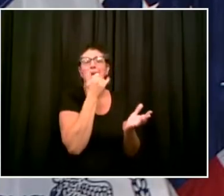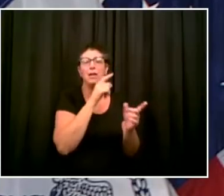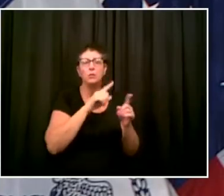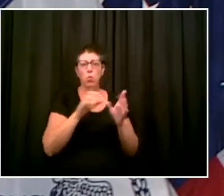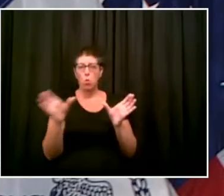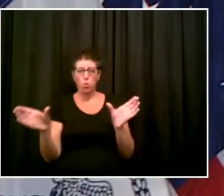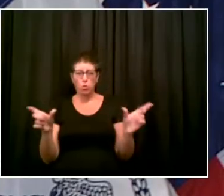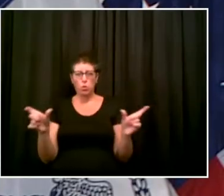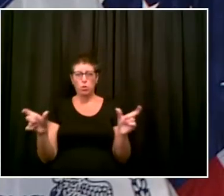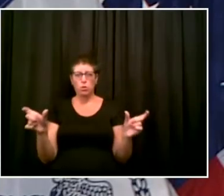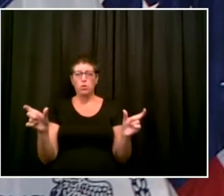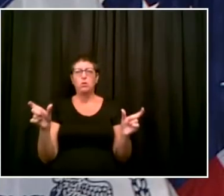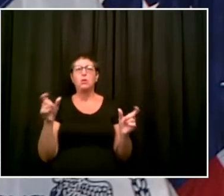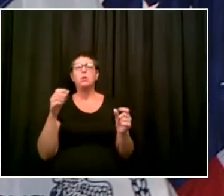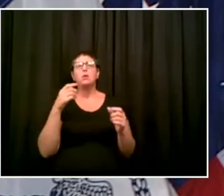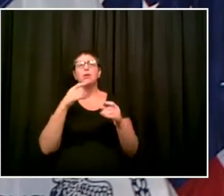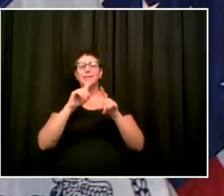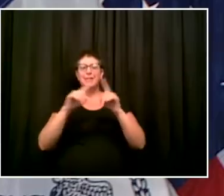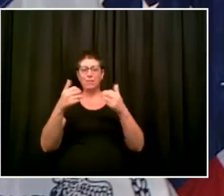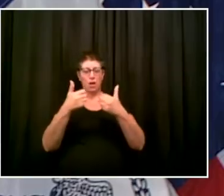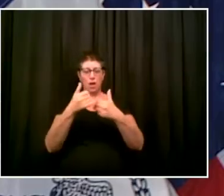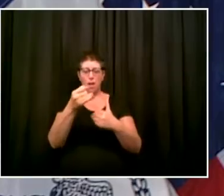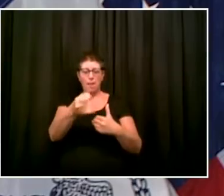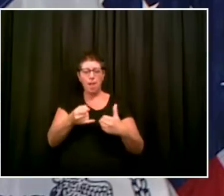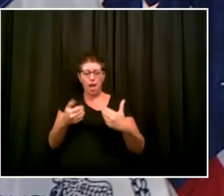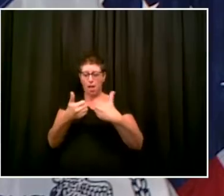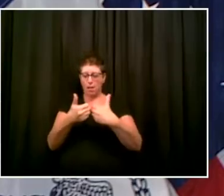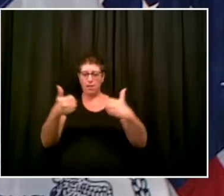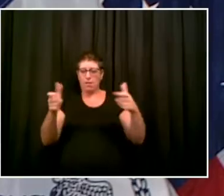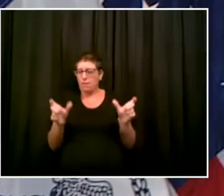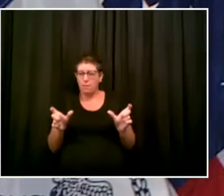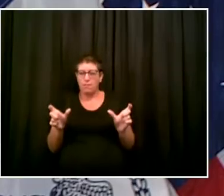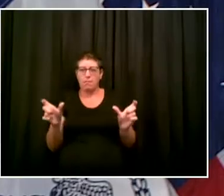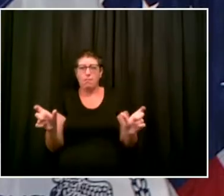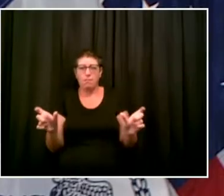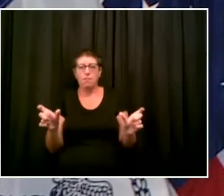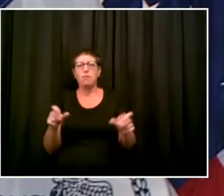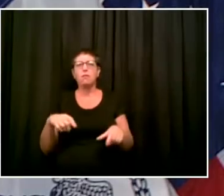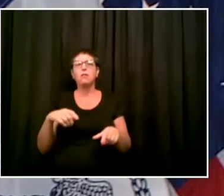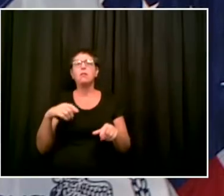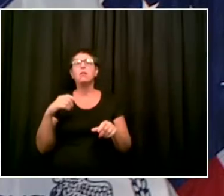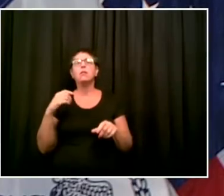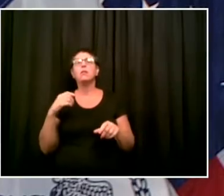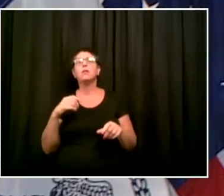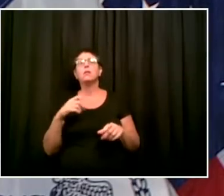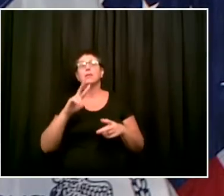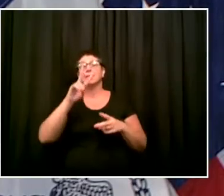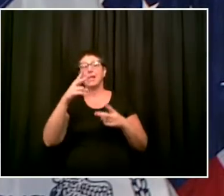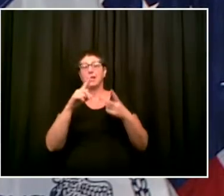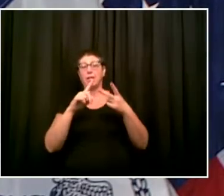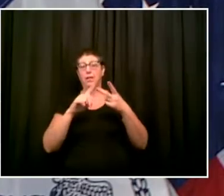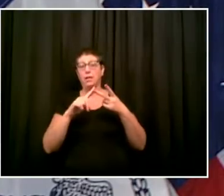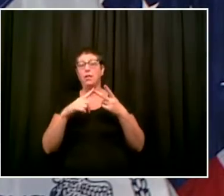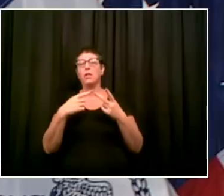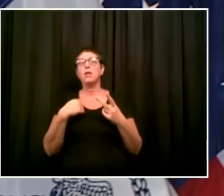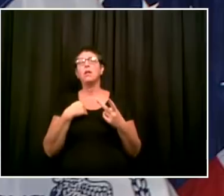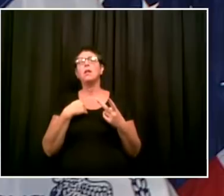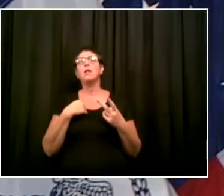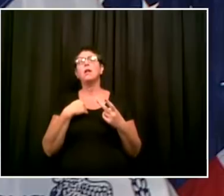ACUCRATE.